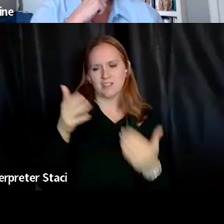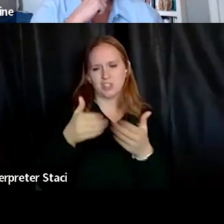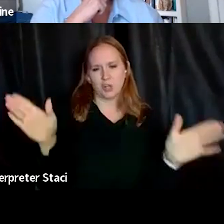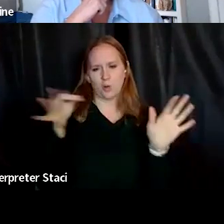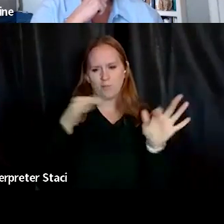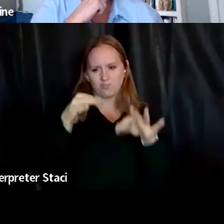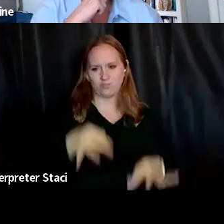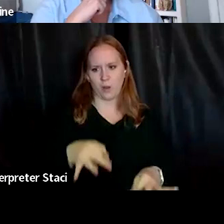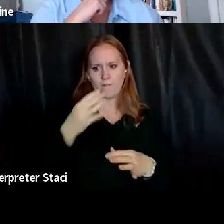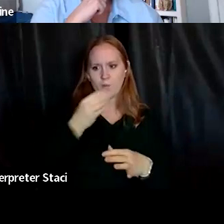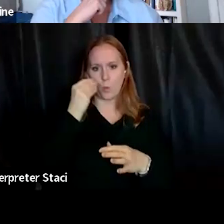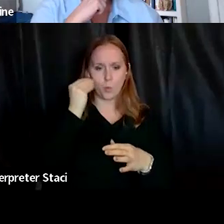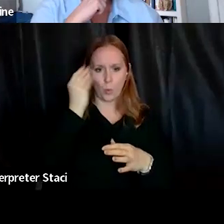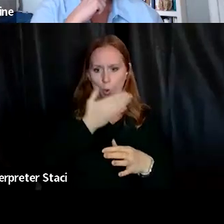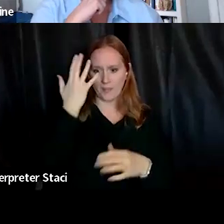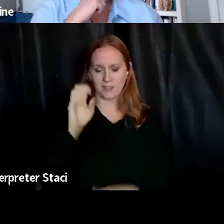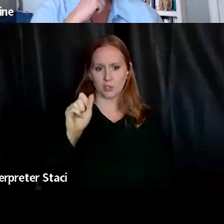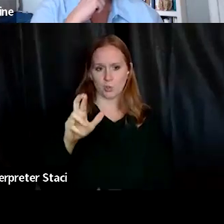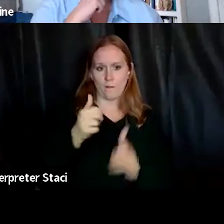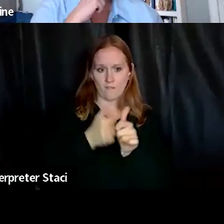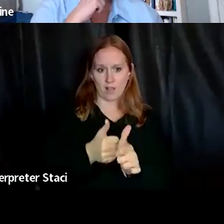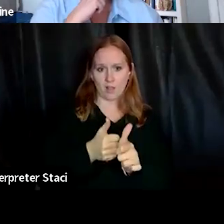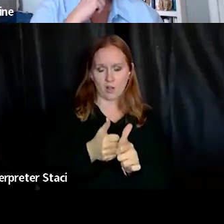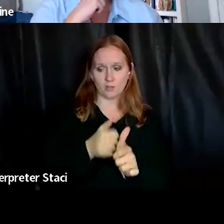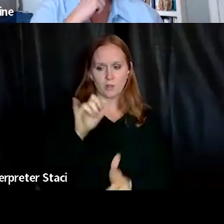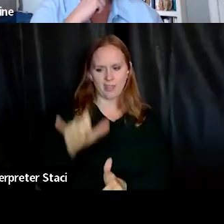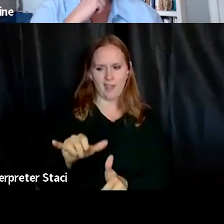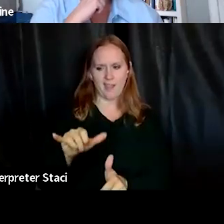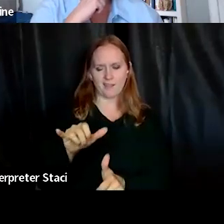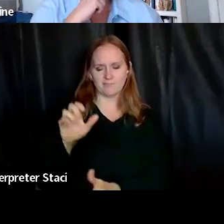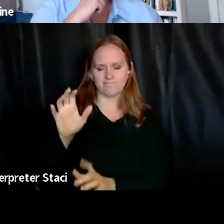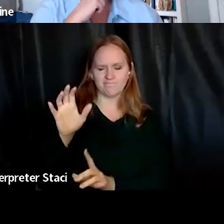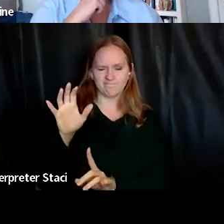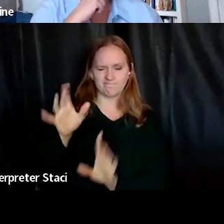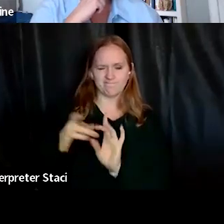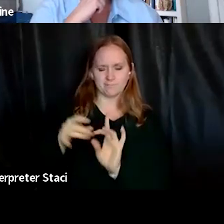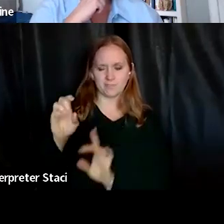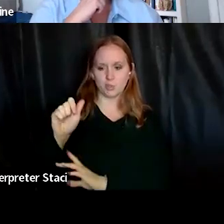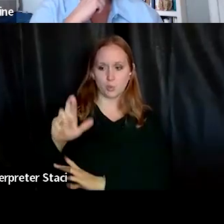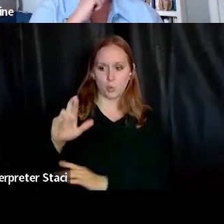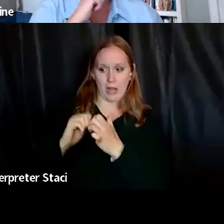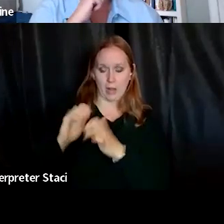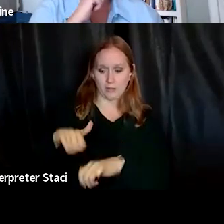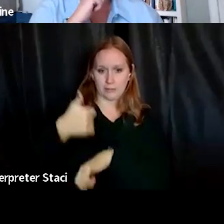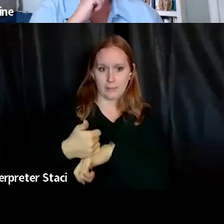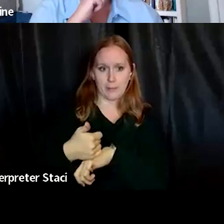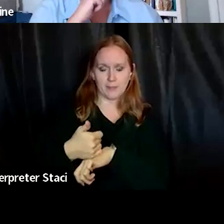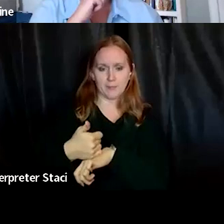of homelessness that SOAR follows. With that said, again, SOAR in terms of like how it's implemented in local, you know, communities,